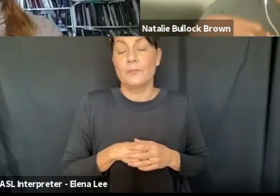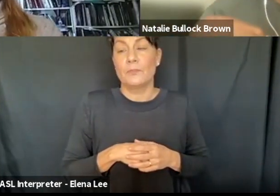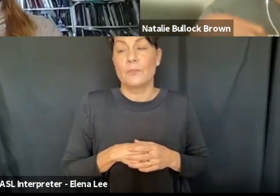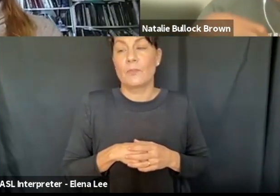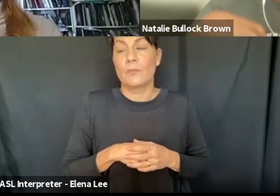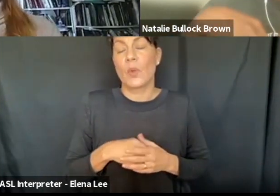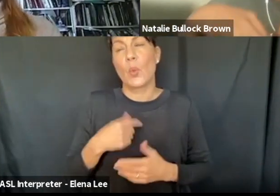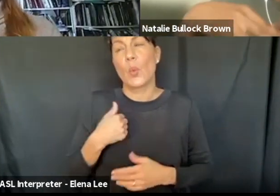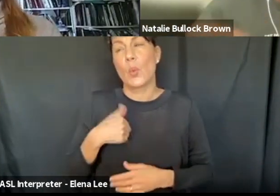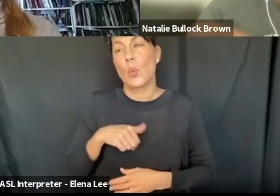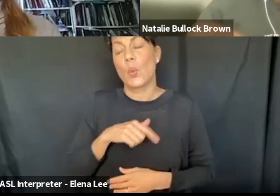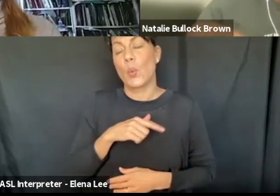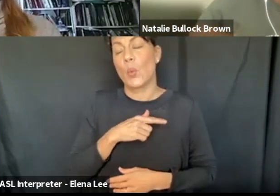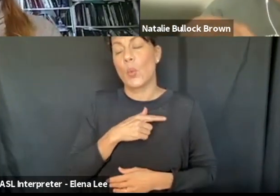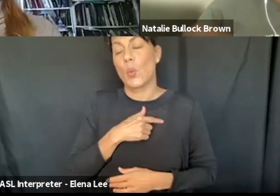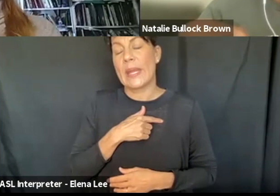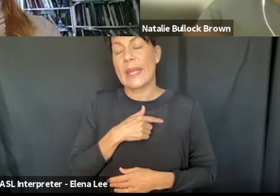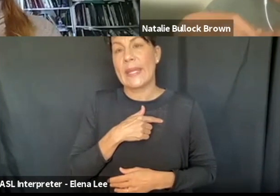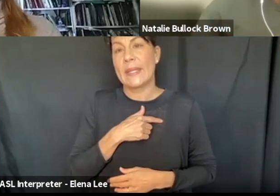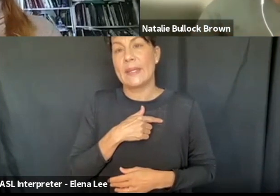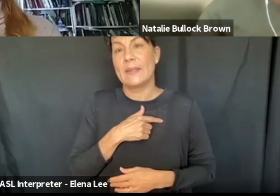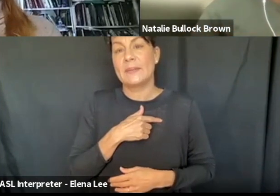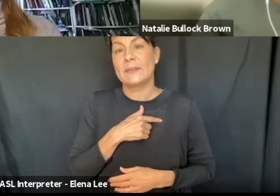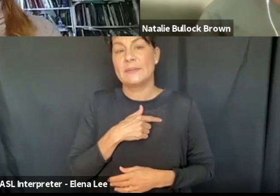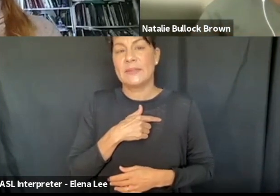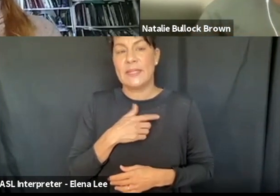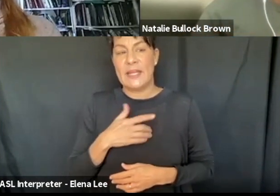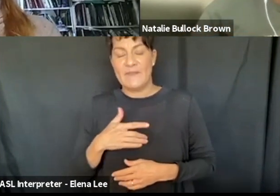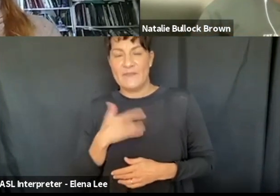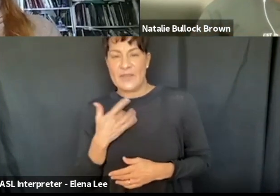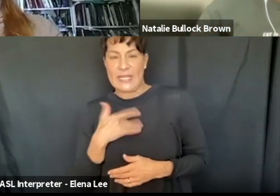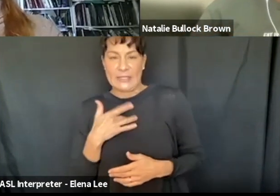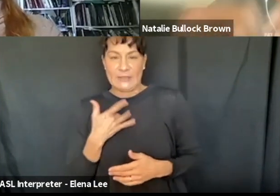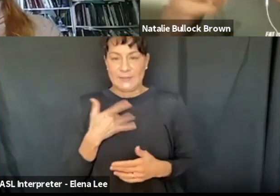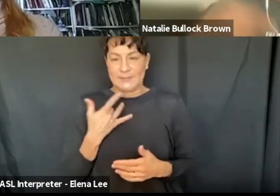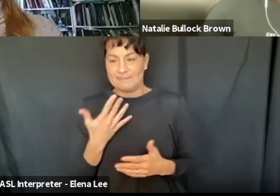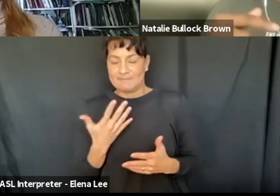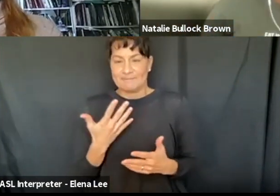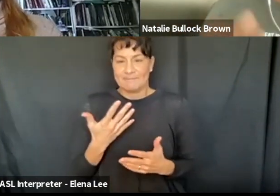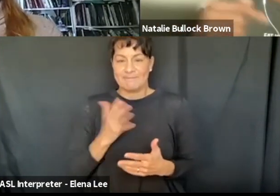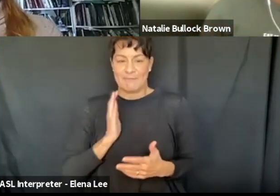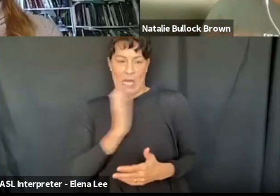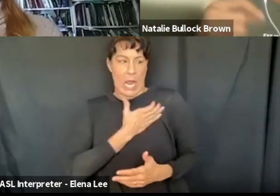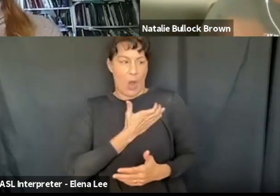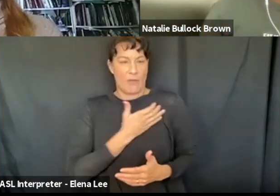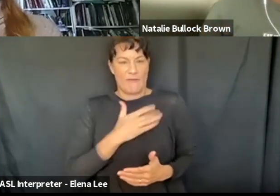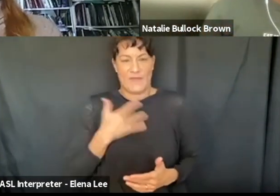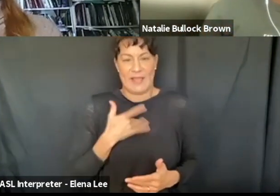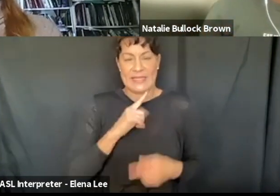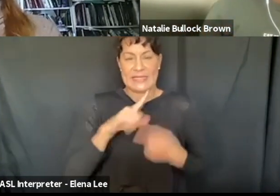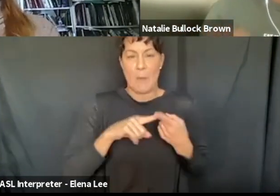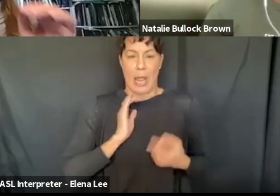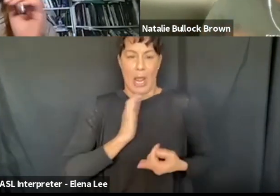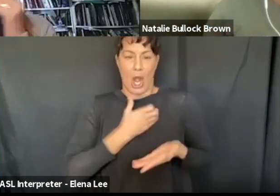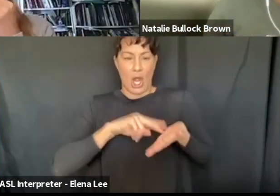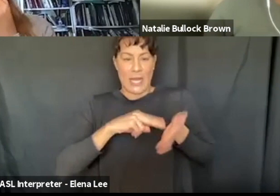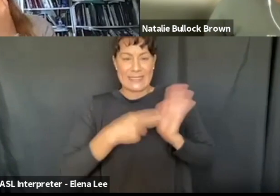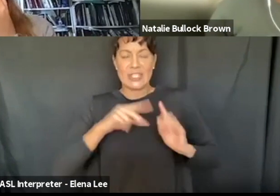We get up in our feelings about our intentions, but we aren't willing to do the work to really make sure